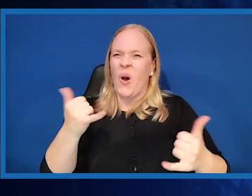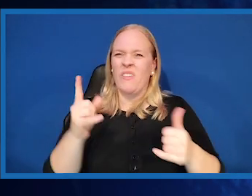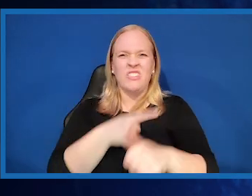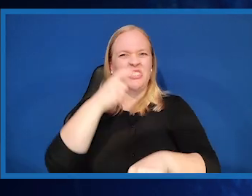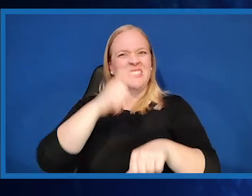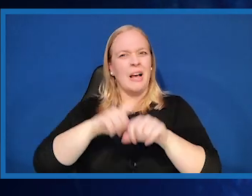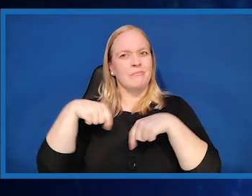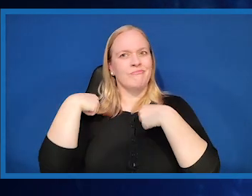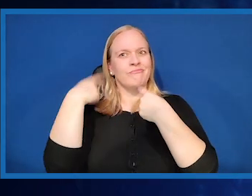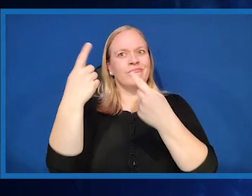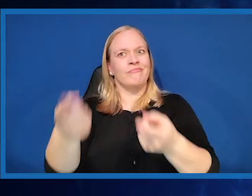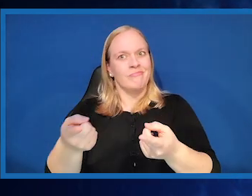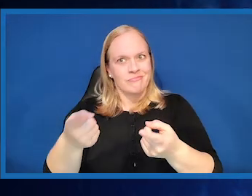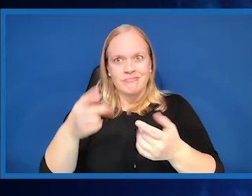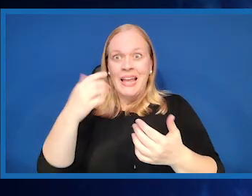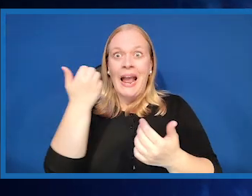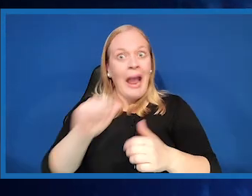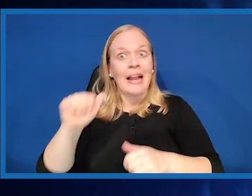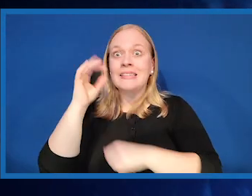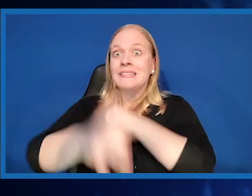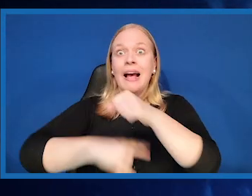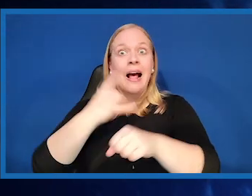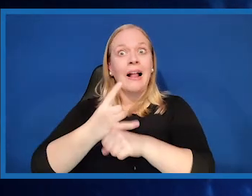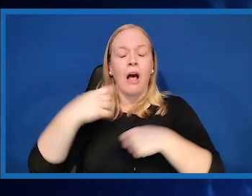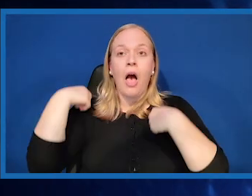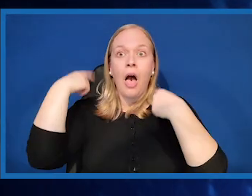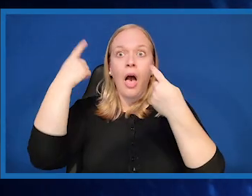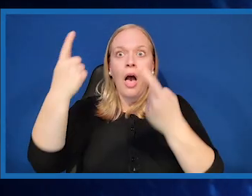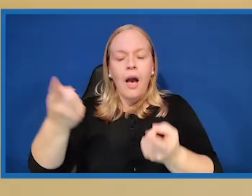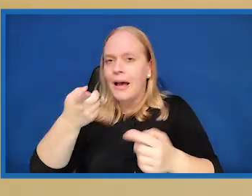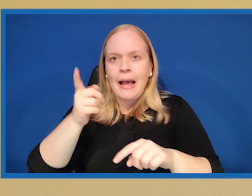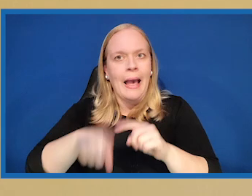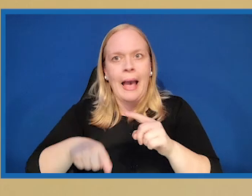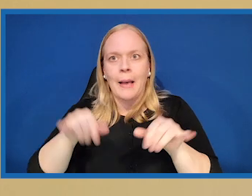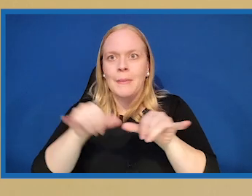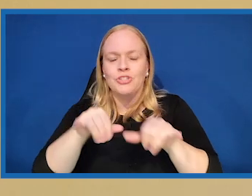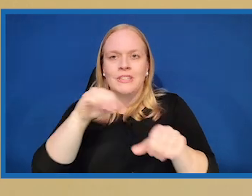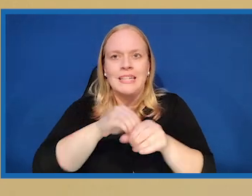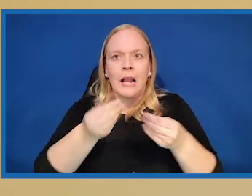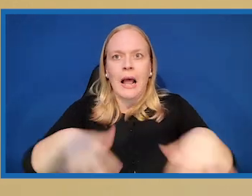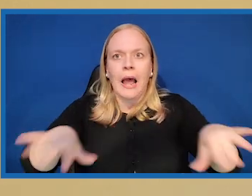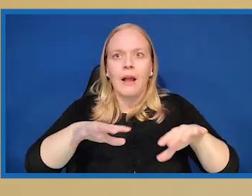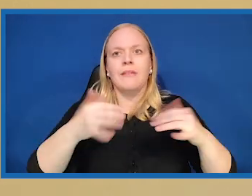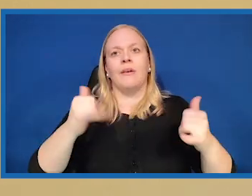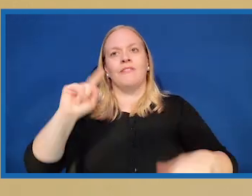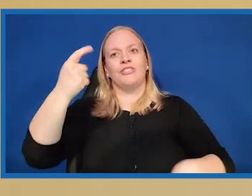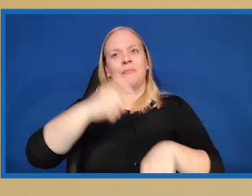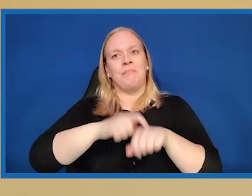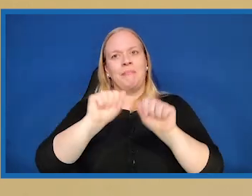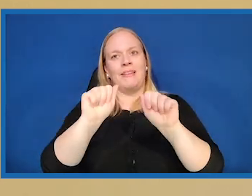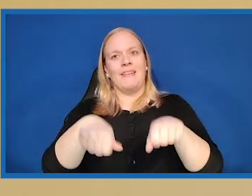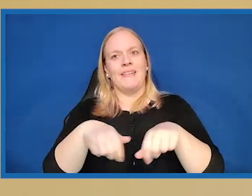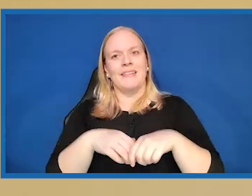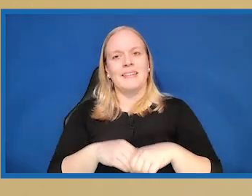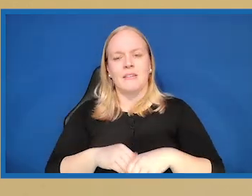WATER MEASUREMENTS. THAT'S-THAT'S HUGE. YES. AND ALSO, IT WILL BE ABLE TO GIVE US, UH,